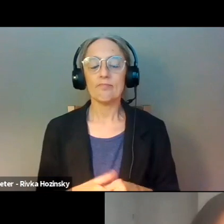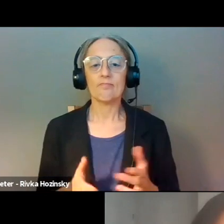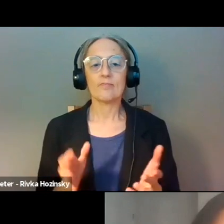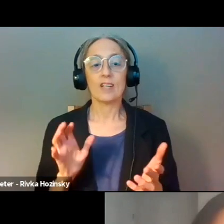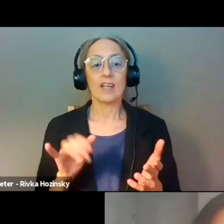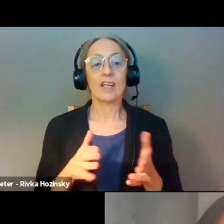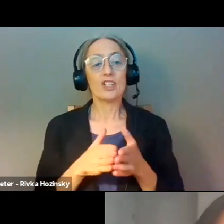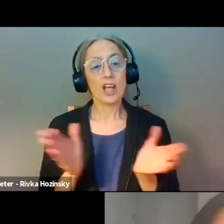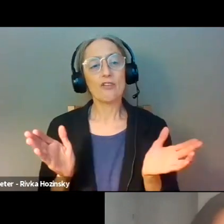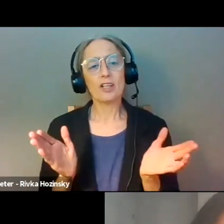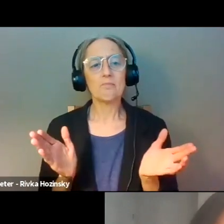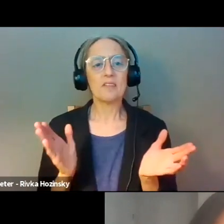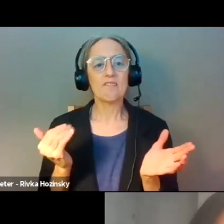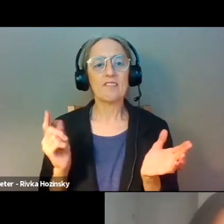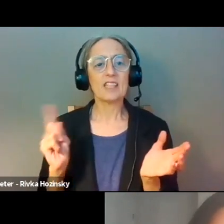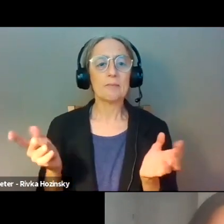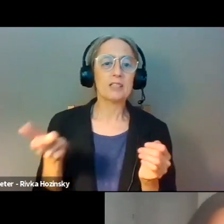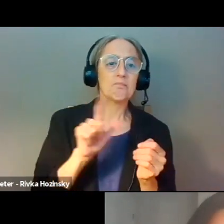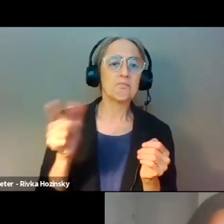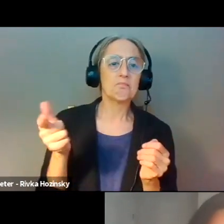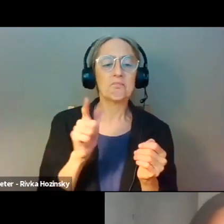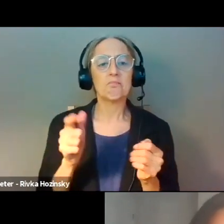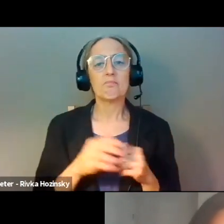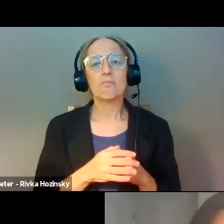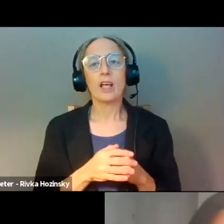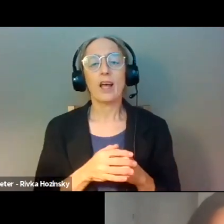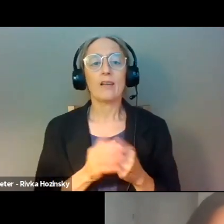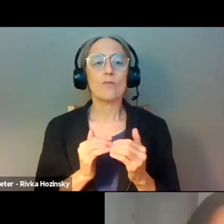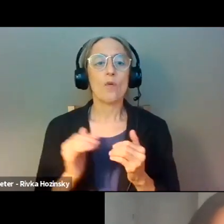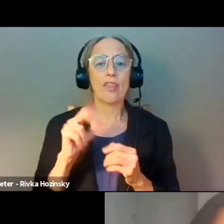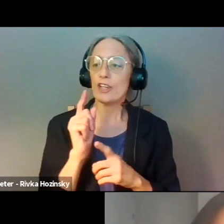could be kind of applied if you're trying to make a quick budget, but again,